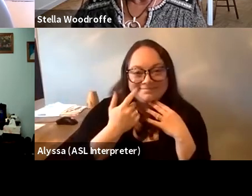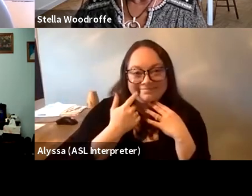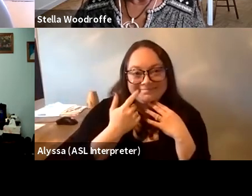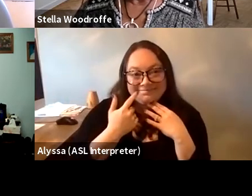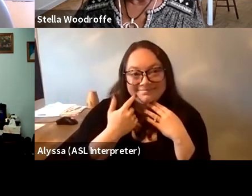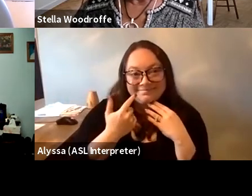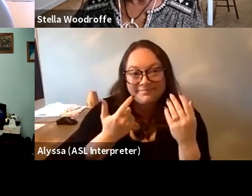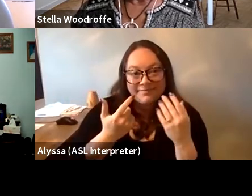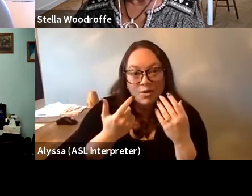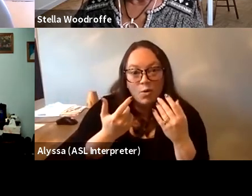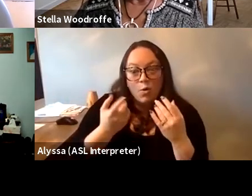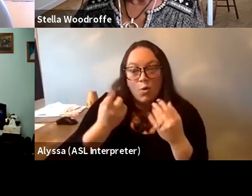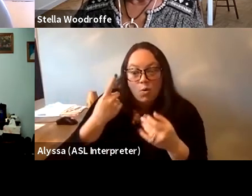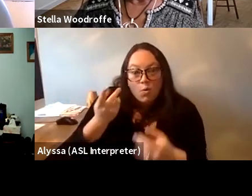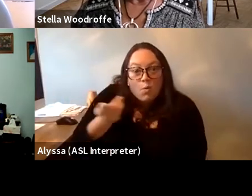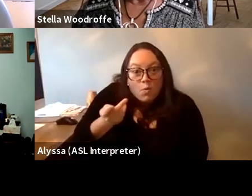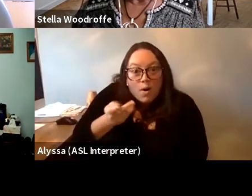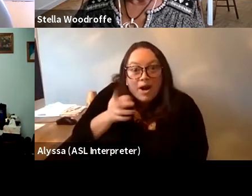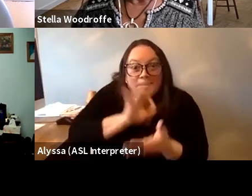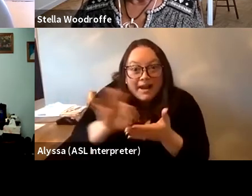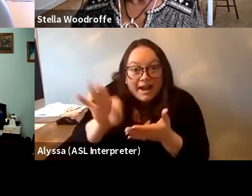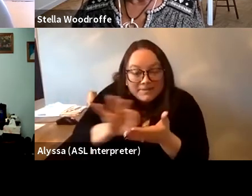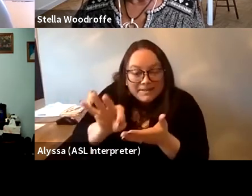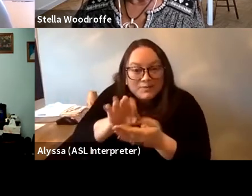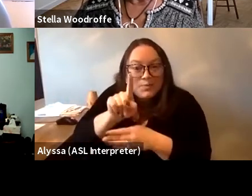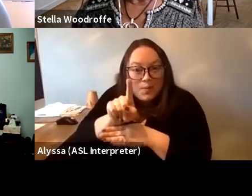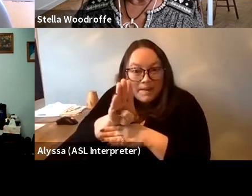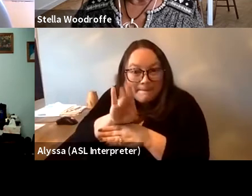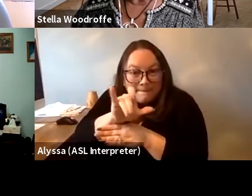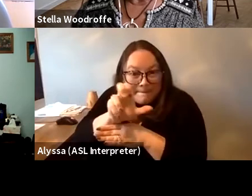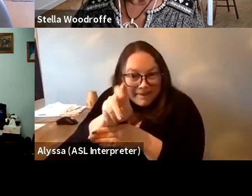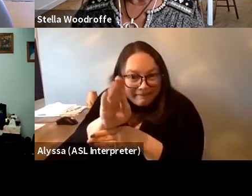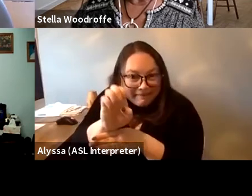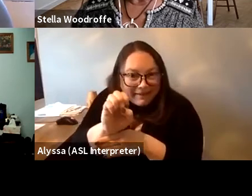billion. So this is a kid who wakes up counting and dreams